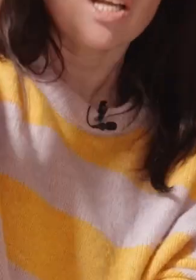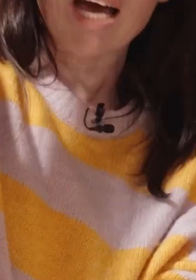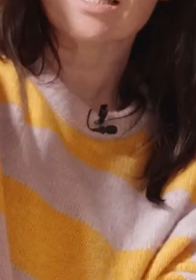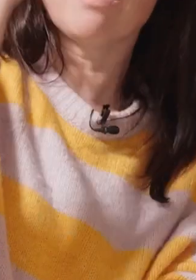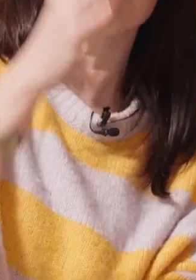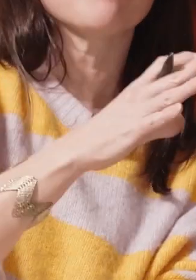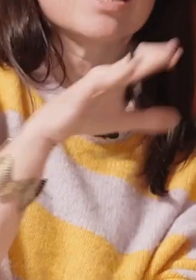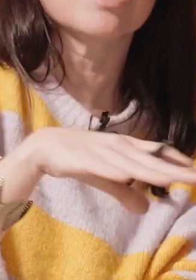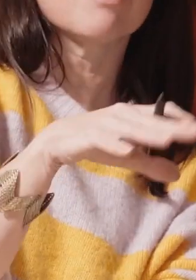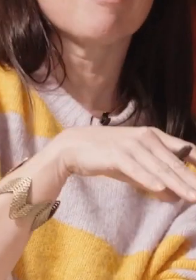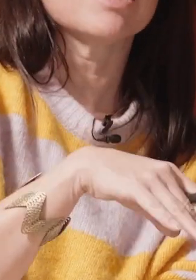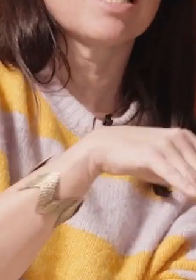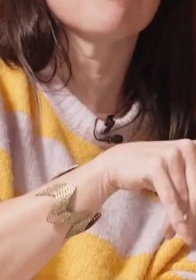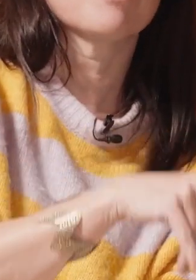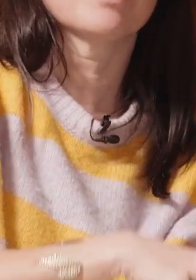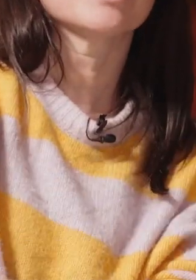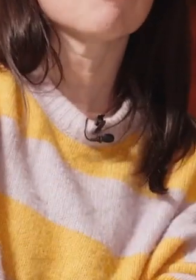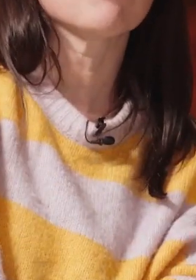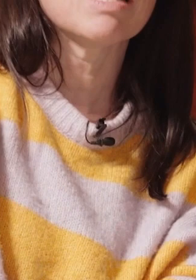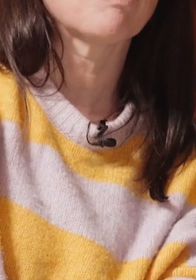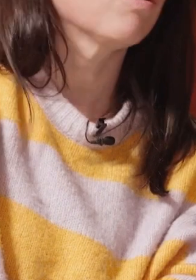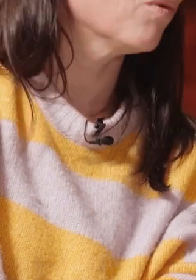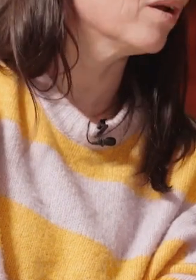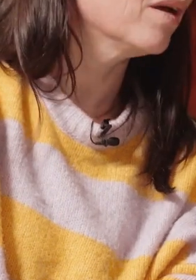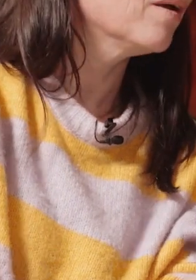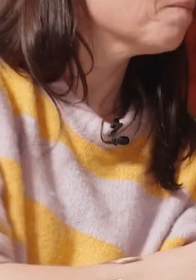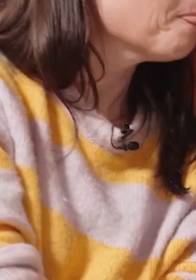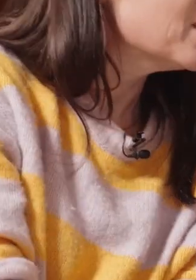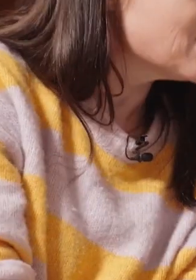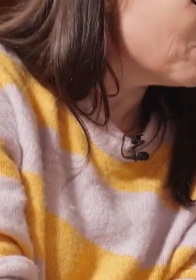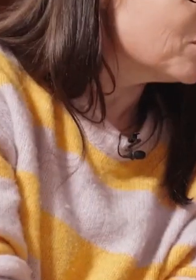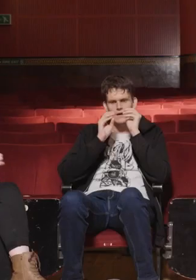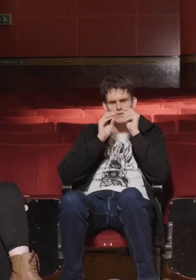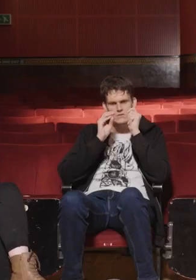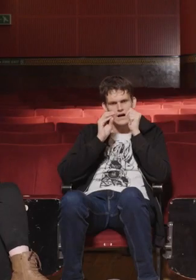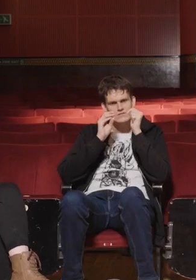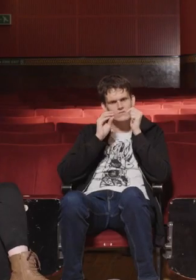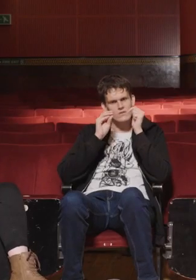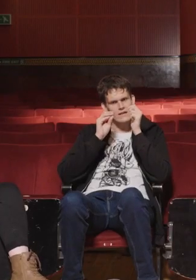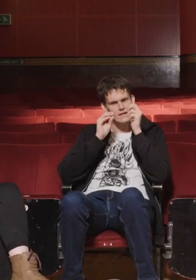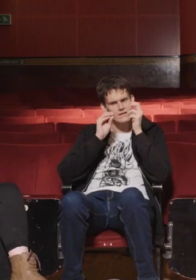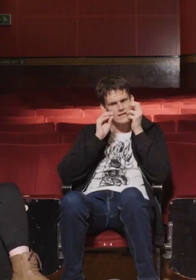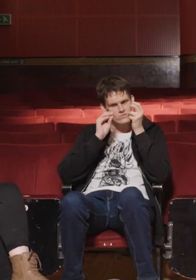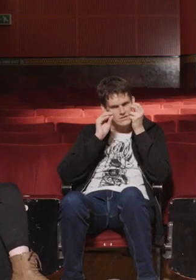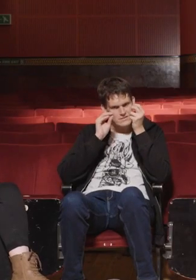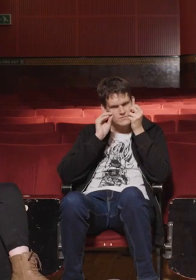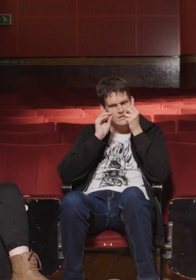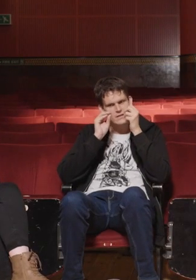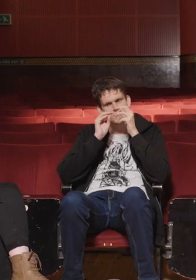I hadn't made sense of that for myself, and I think it's a really important one. I would also like to add something.